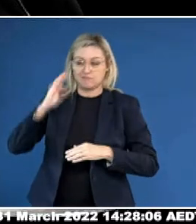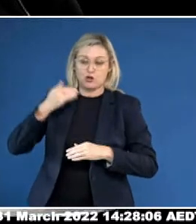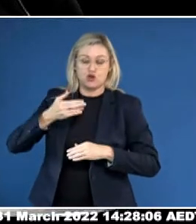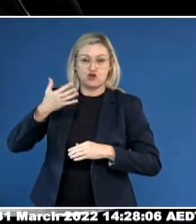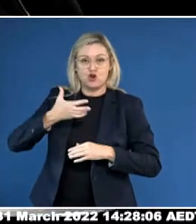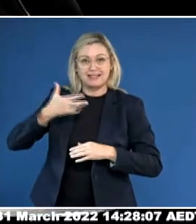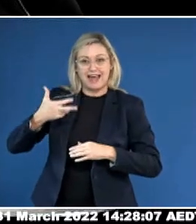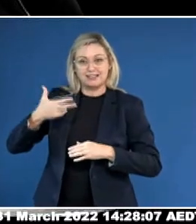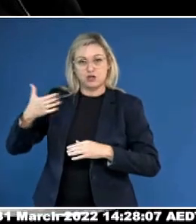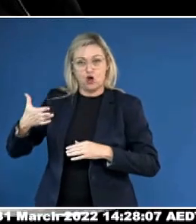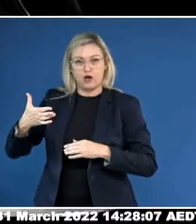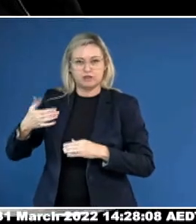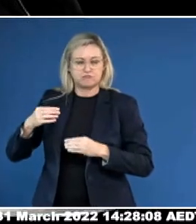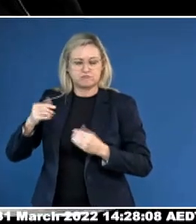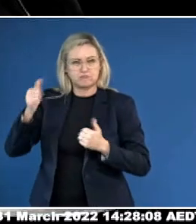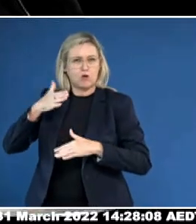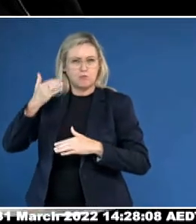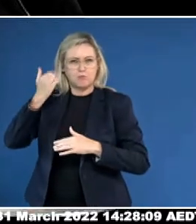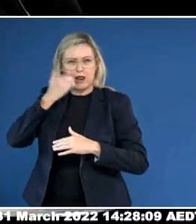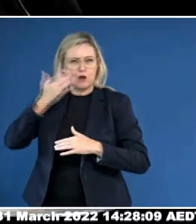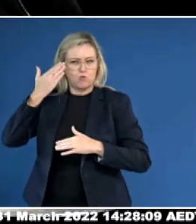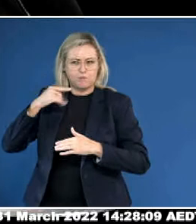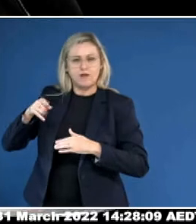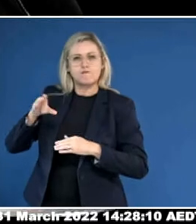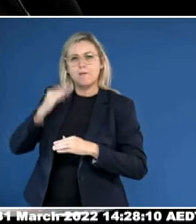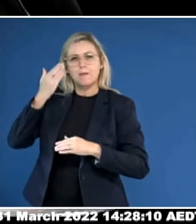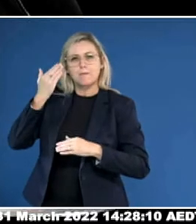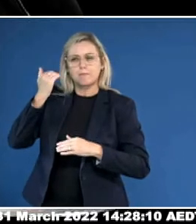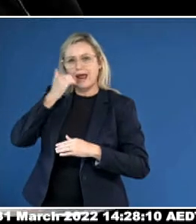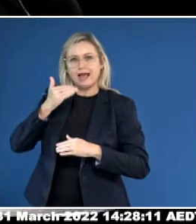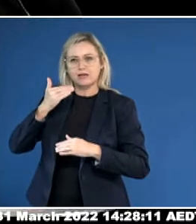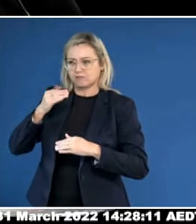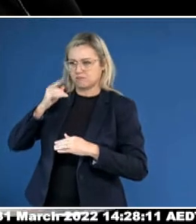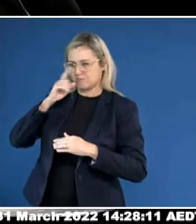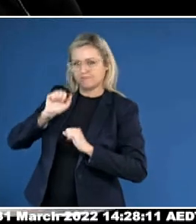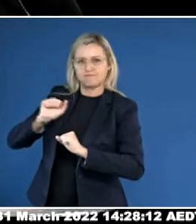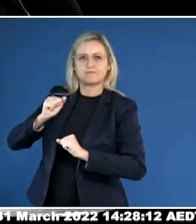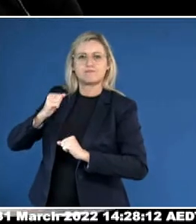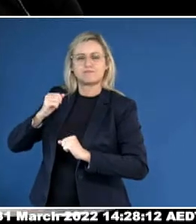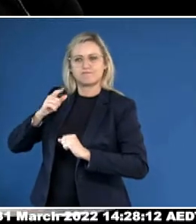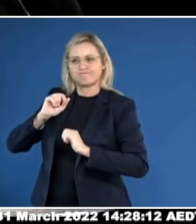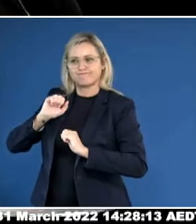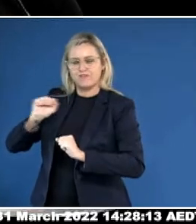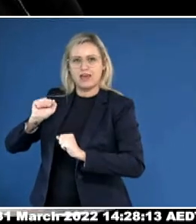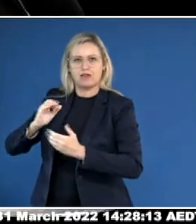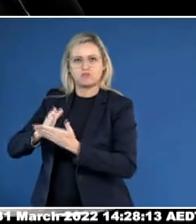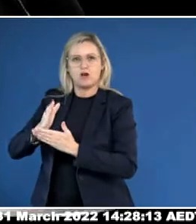And intersectionality, it grew out of black feminist voices who had been making this analysis for decades, if not hundreds of years.